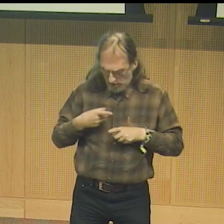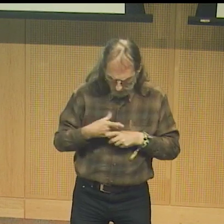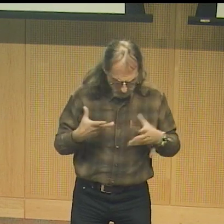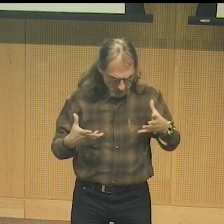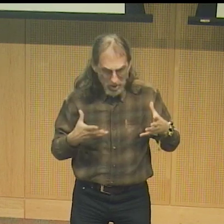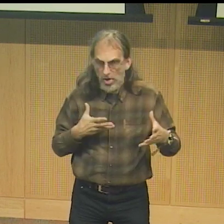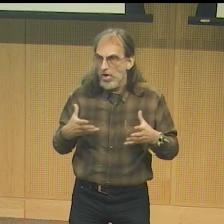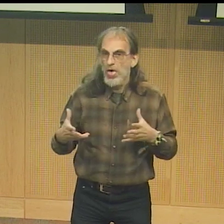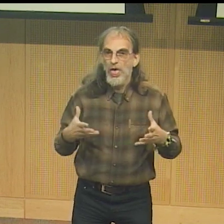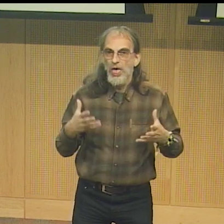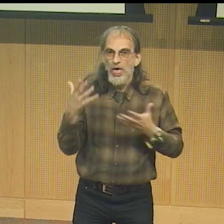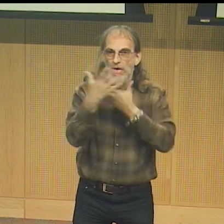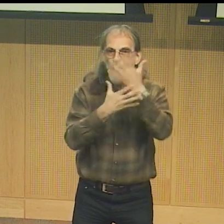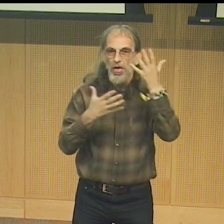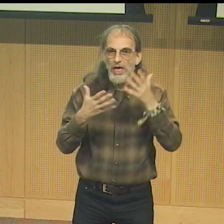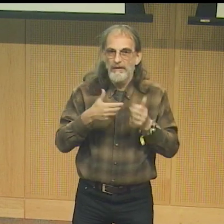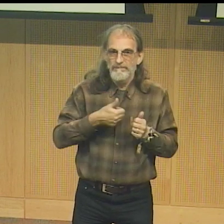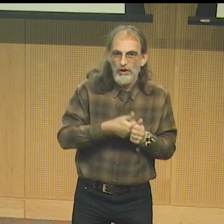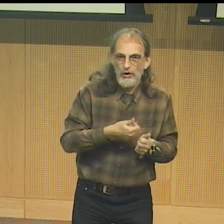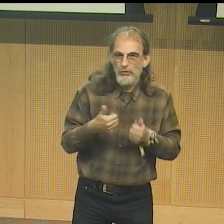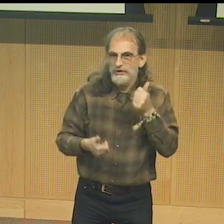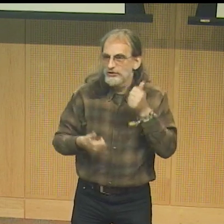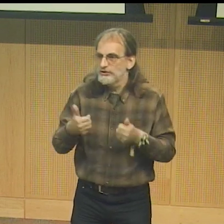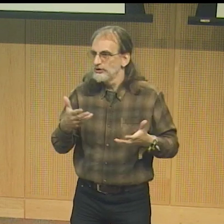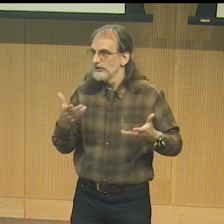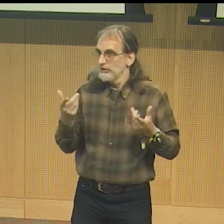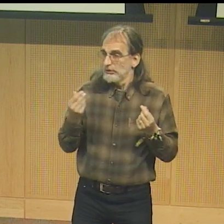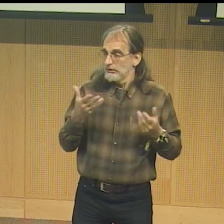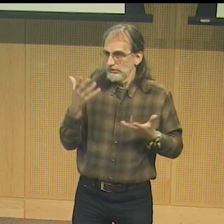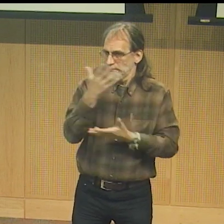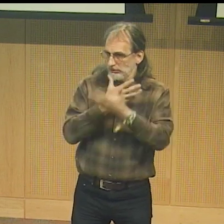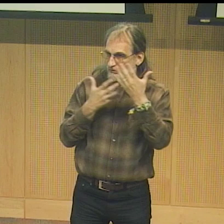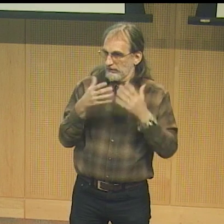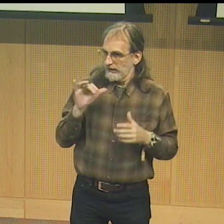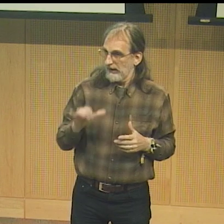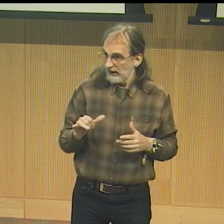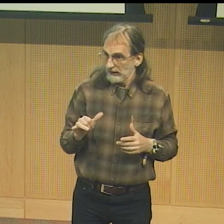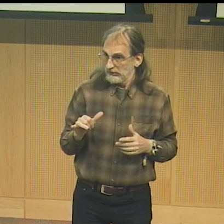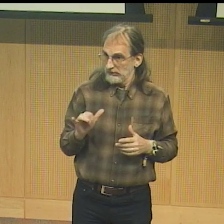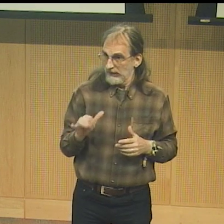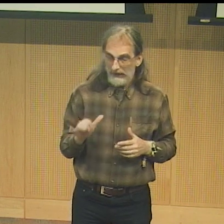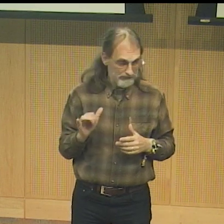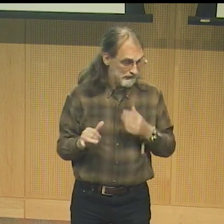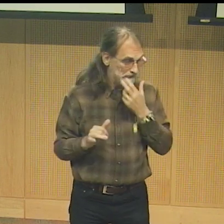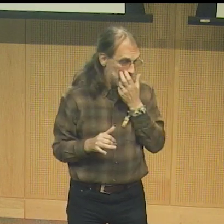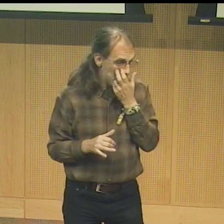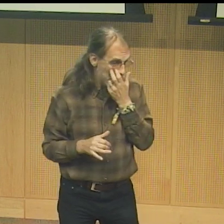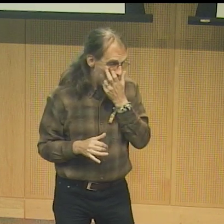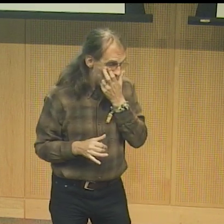But if they're not of equal status, then there's always the internal struggle of which culture wins out, and which